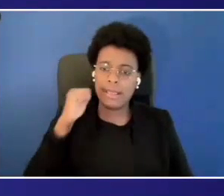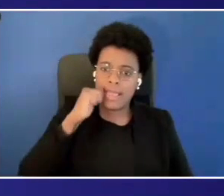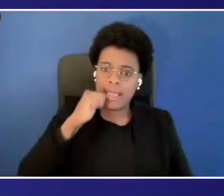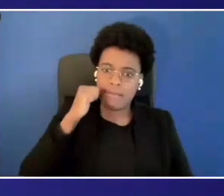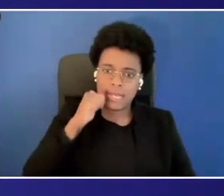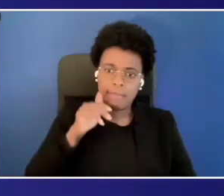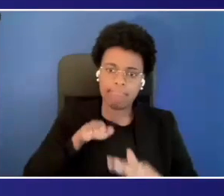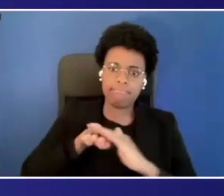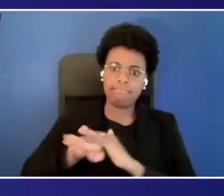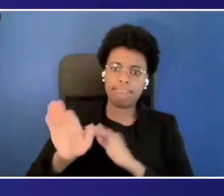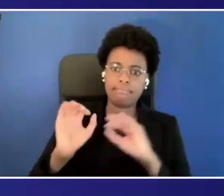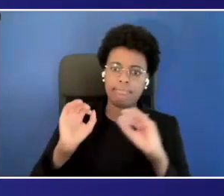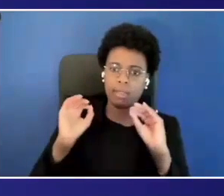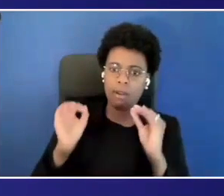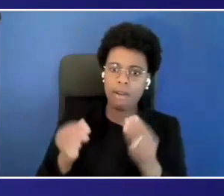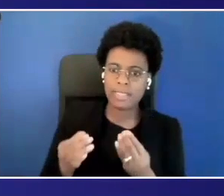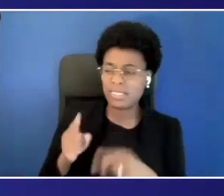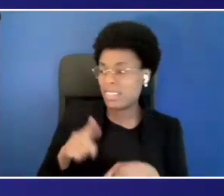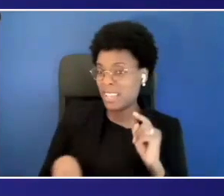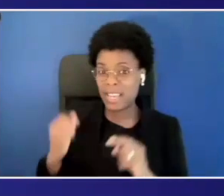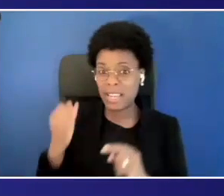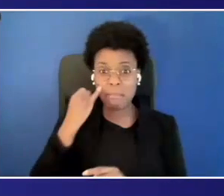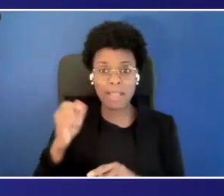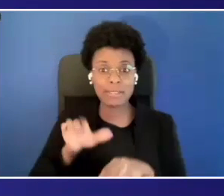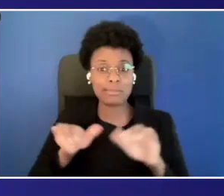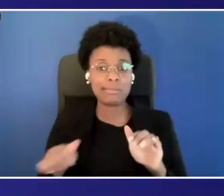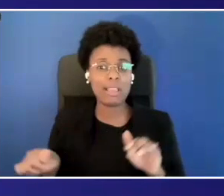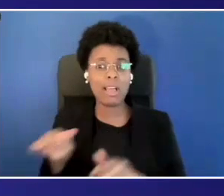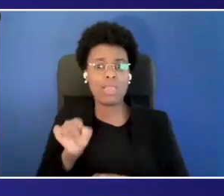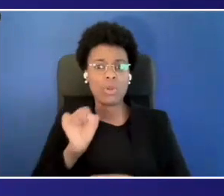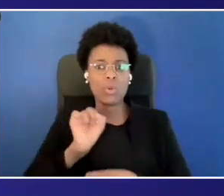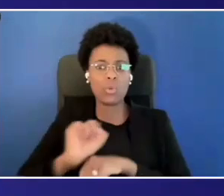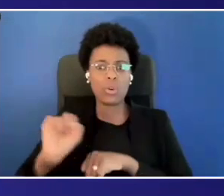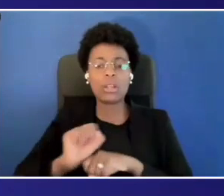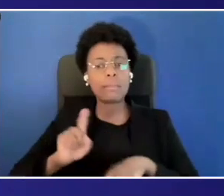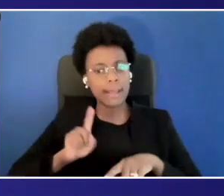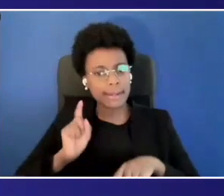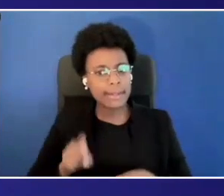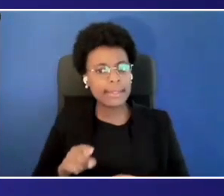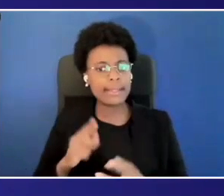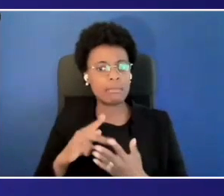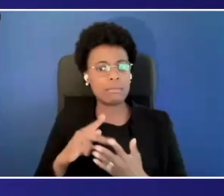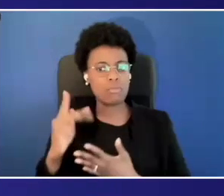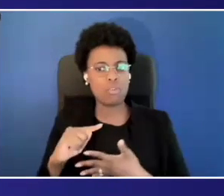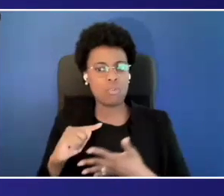I can't imagine doing anything else and I need these programs to be able to continue this work. Thank you for your time.